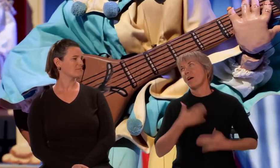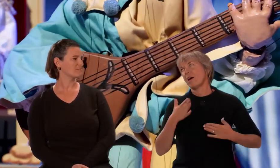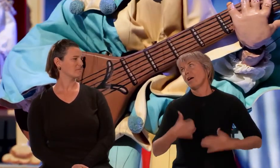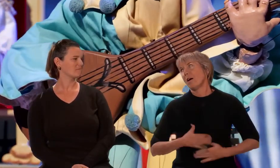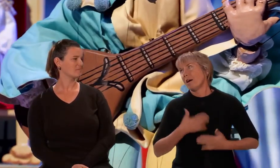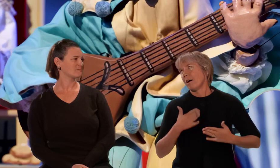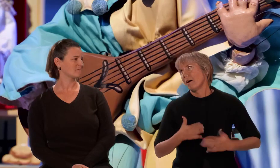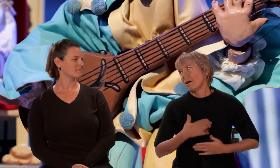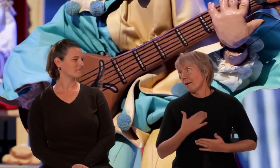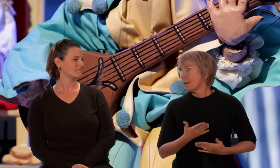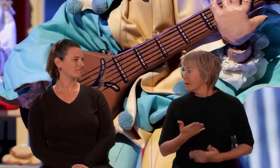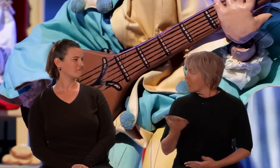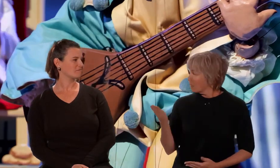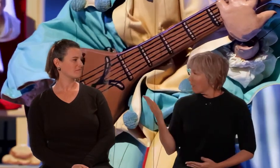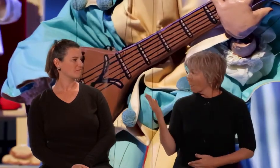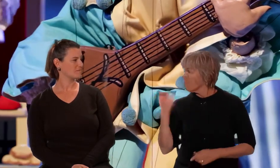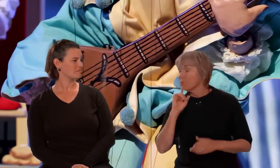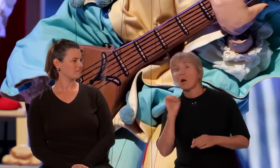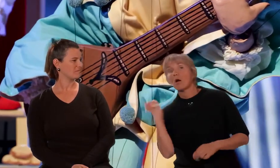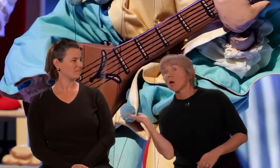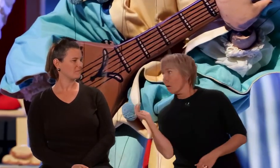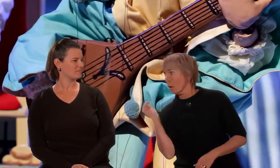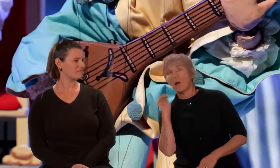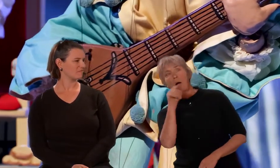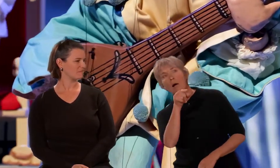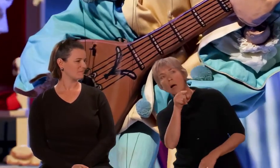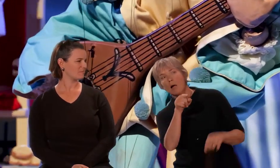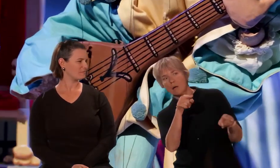Come, look out the window and see her at play in the gardens below.